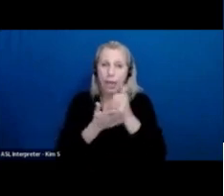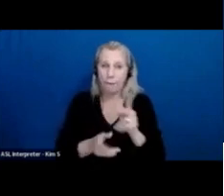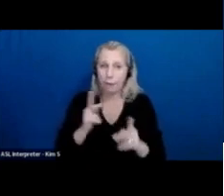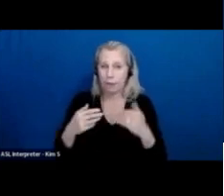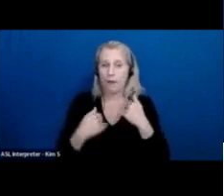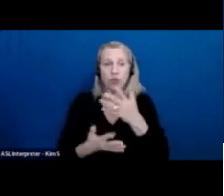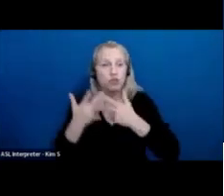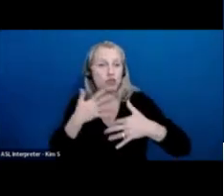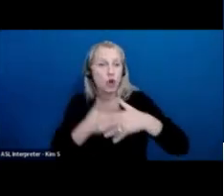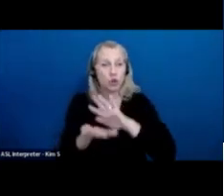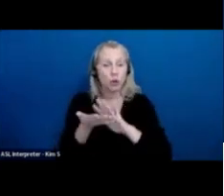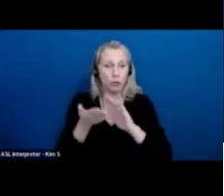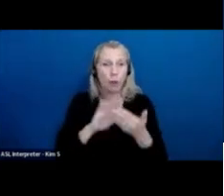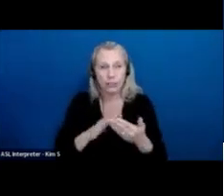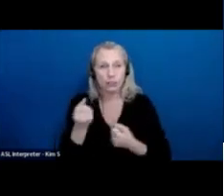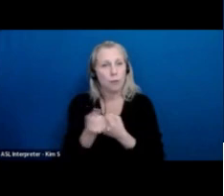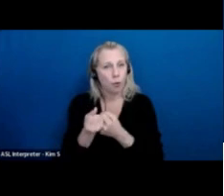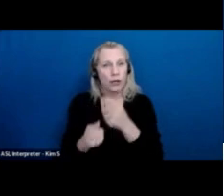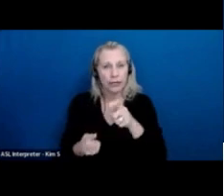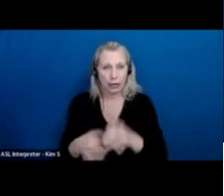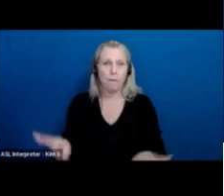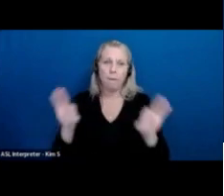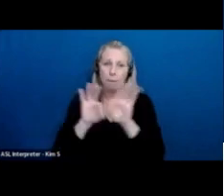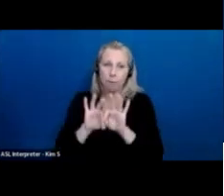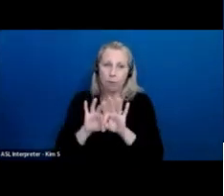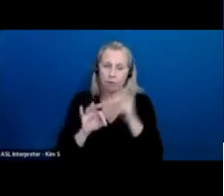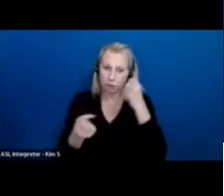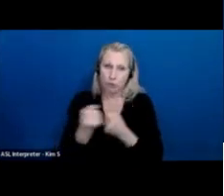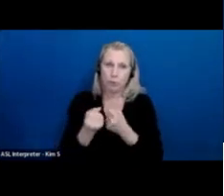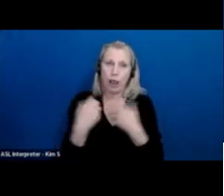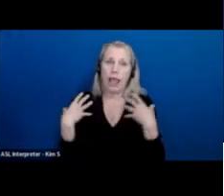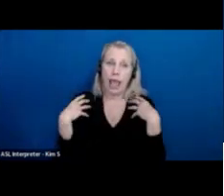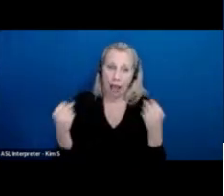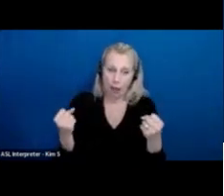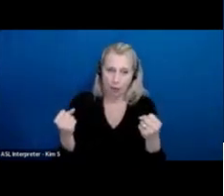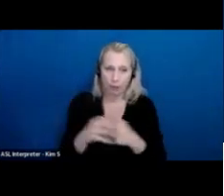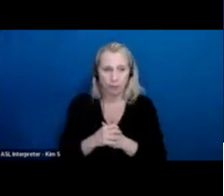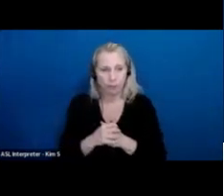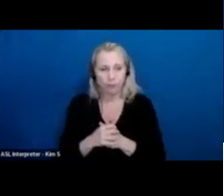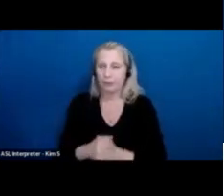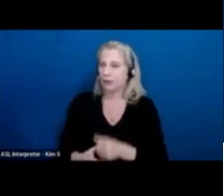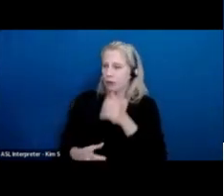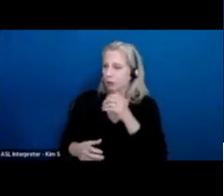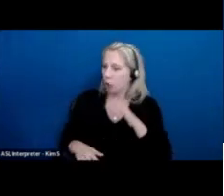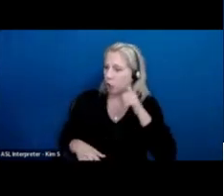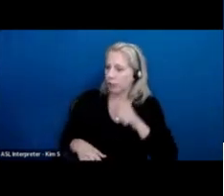and community support they need are important for supporting health and well being. Yay, we're here. I'm glad the